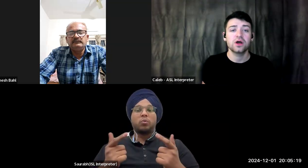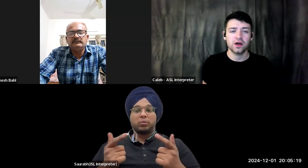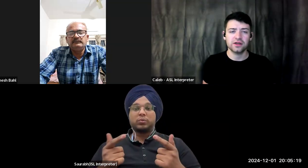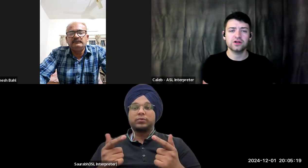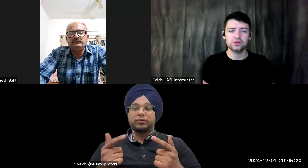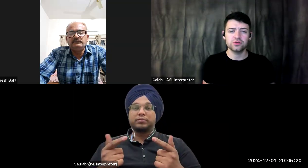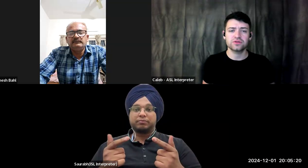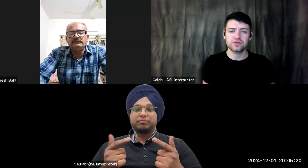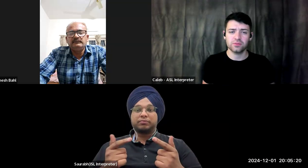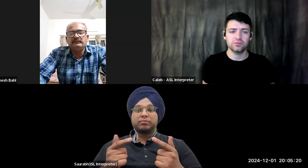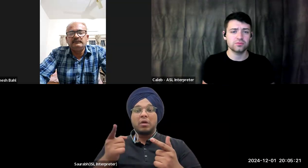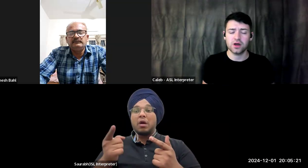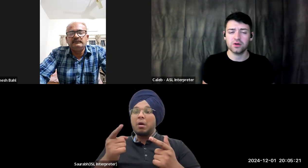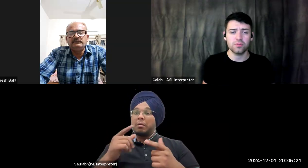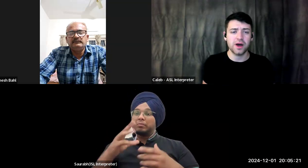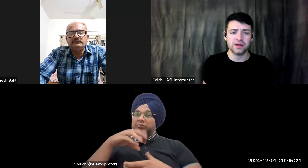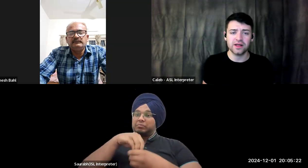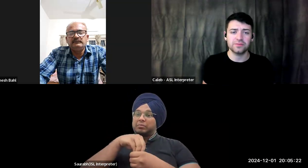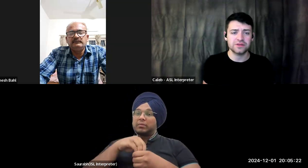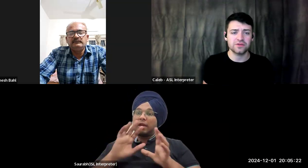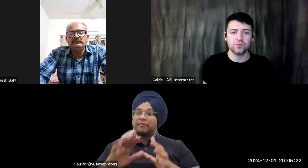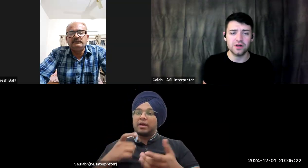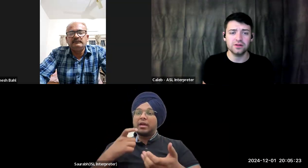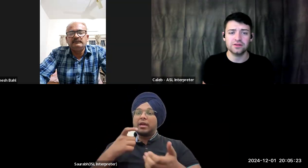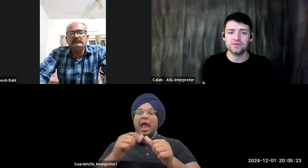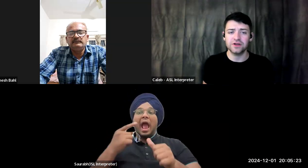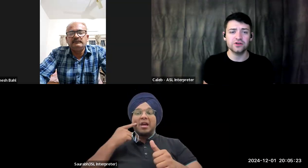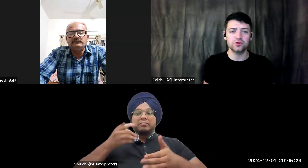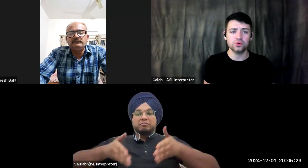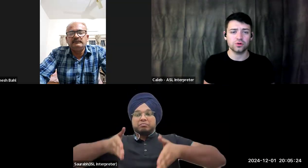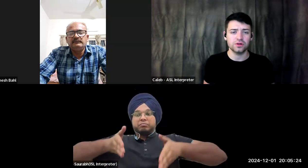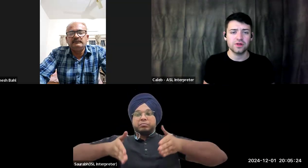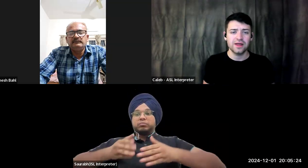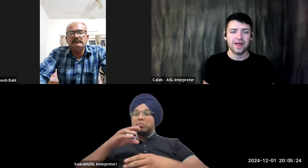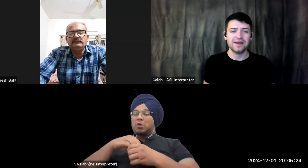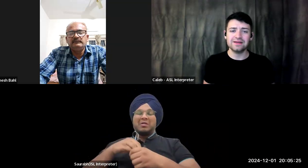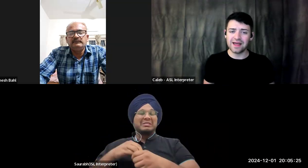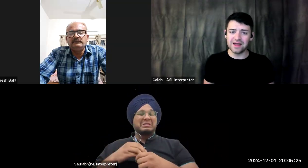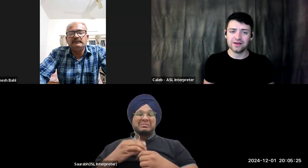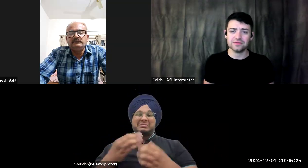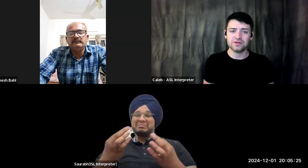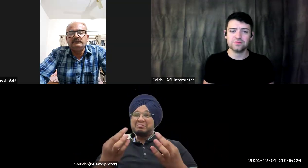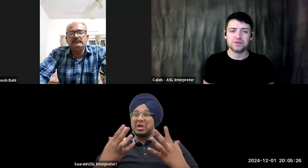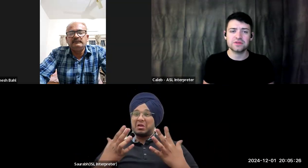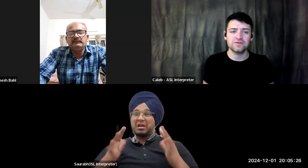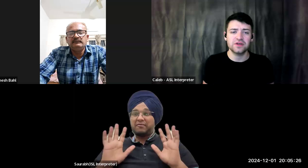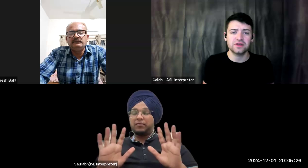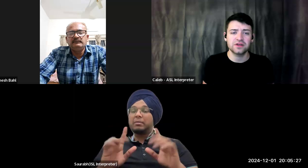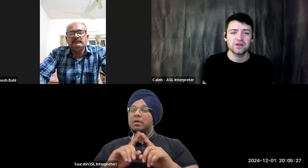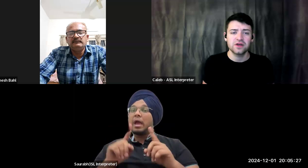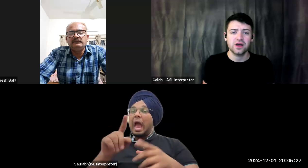includes some robotic elements as well. It's very cool. And it has a specific